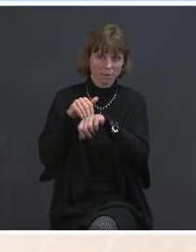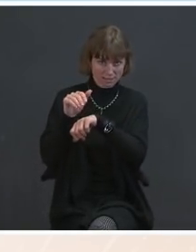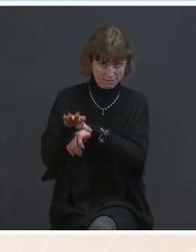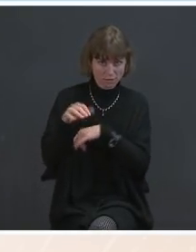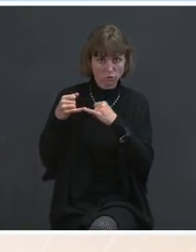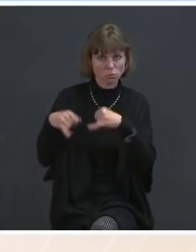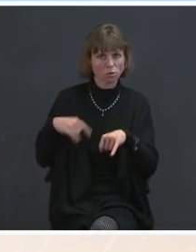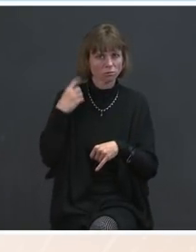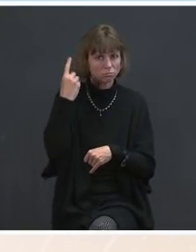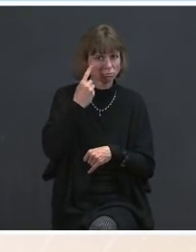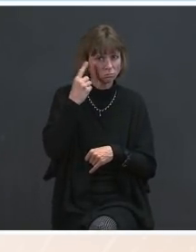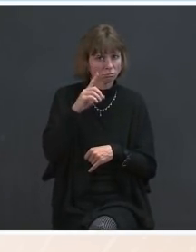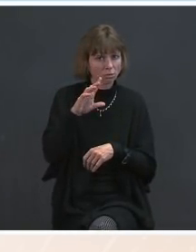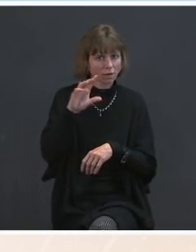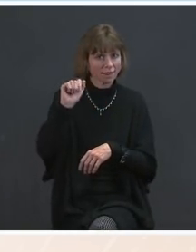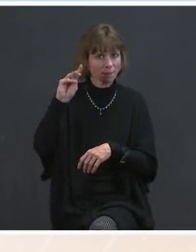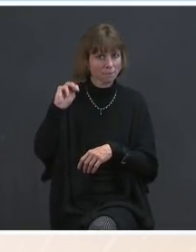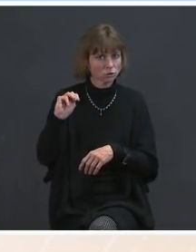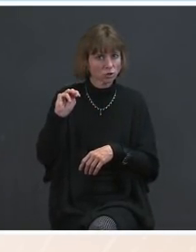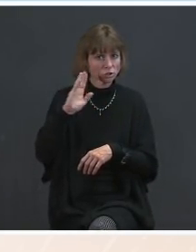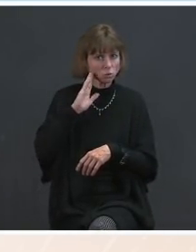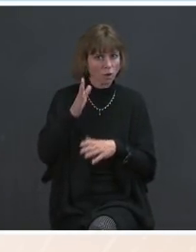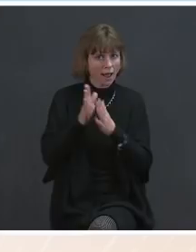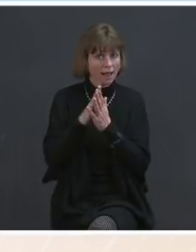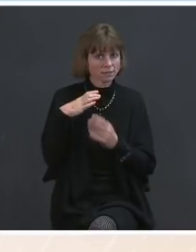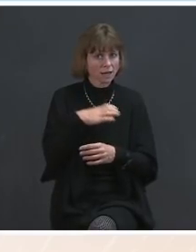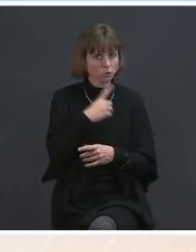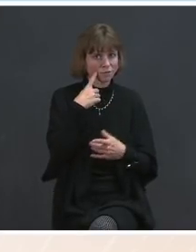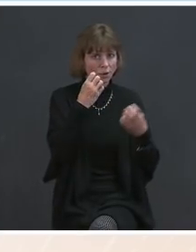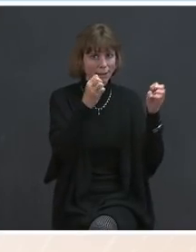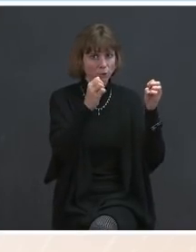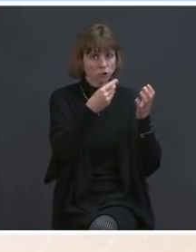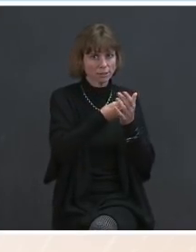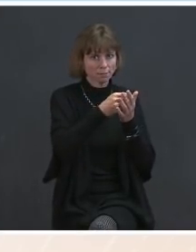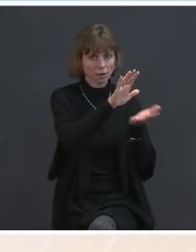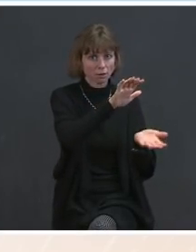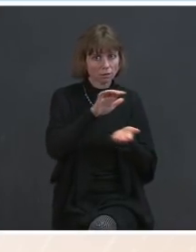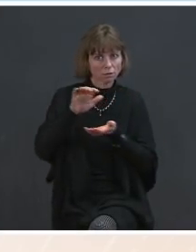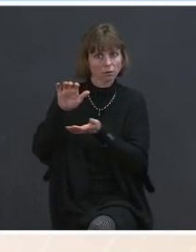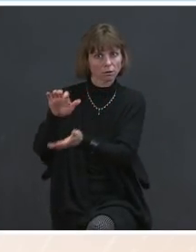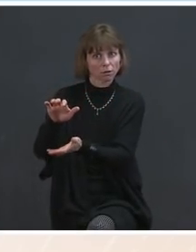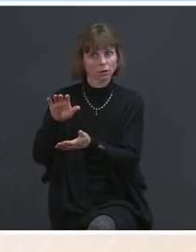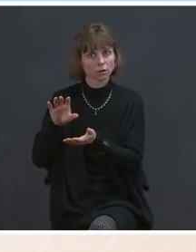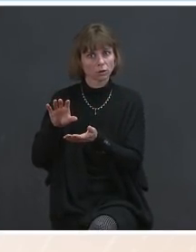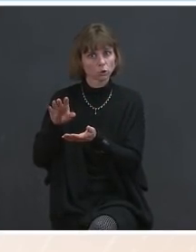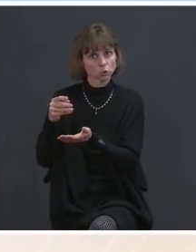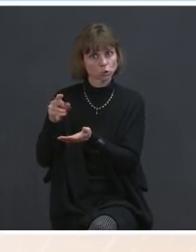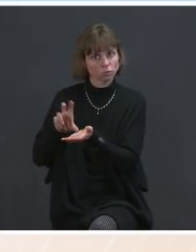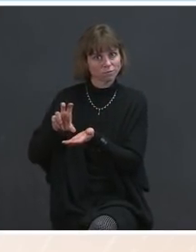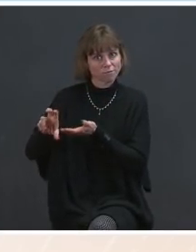to ask Congress for any additional emergency money to secure the border or fund resources to house